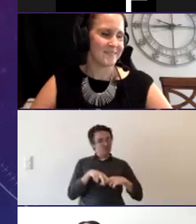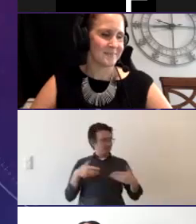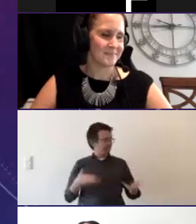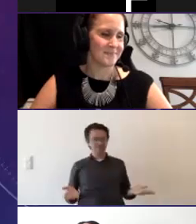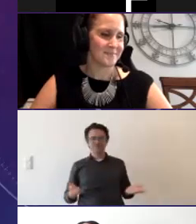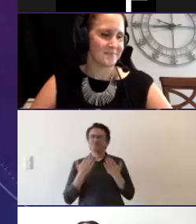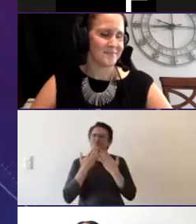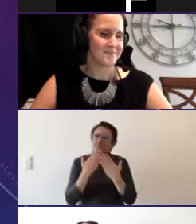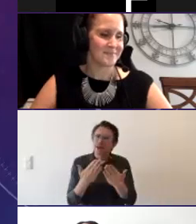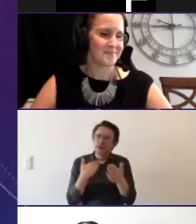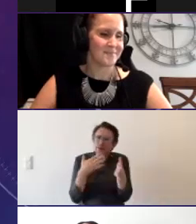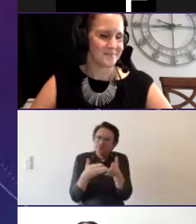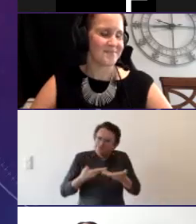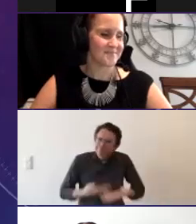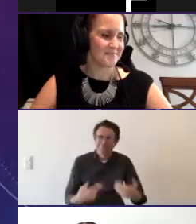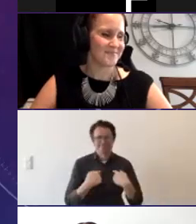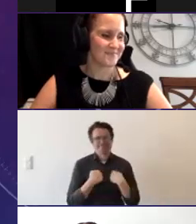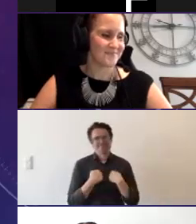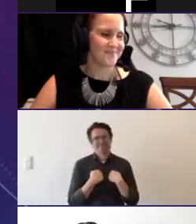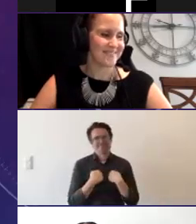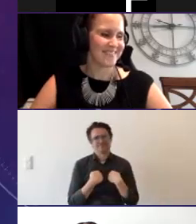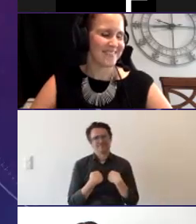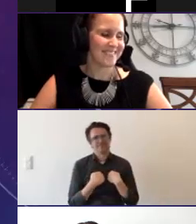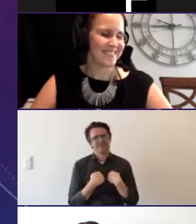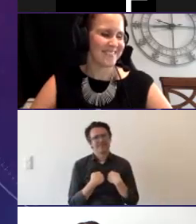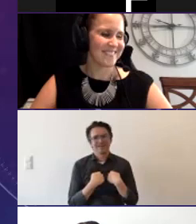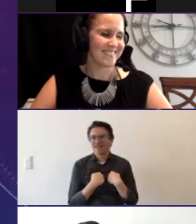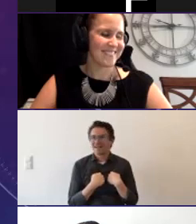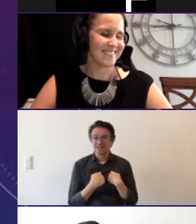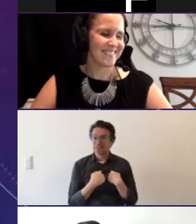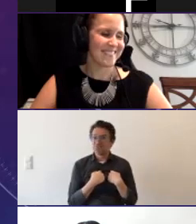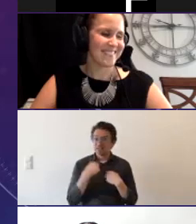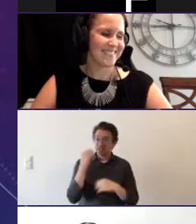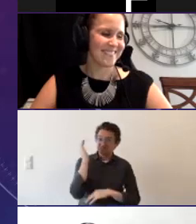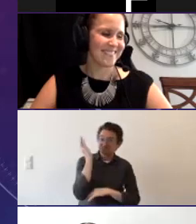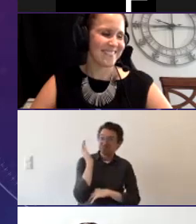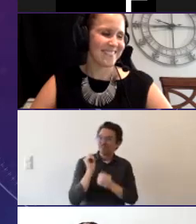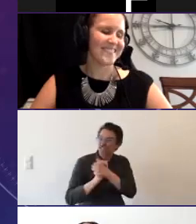with a friend and also the fact that we're both deaf blind both went to